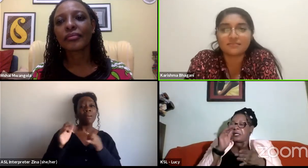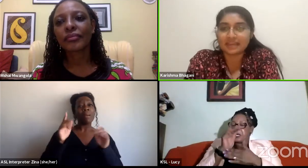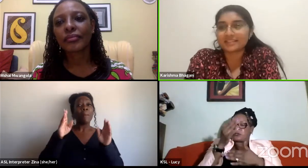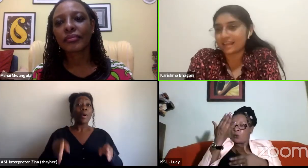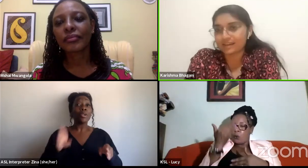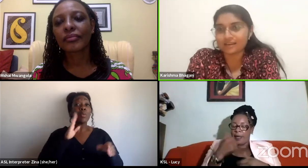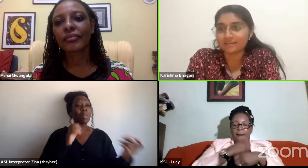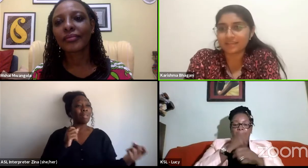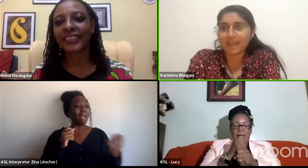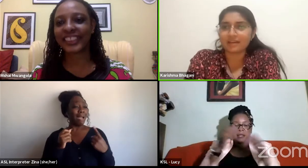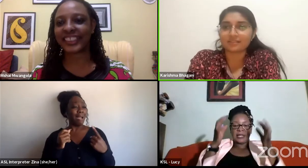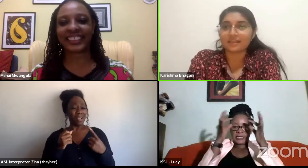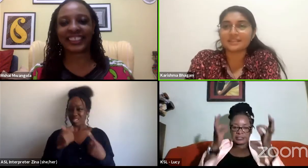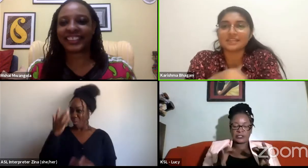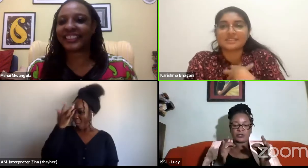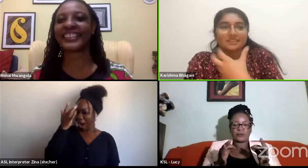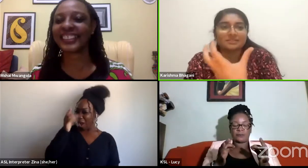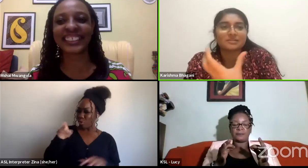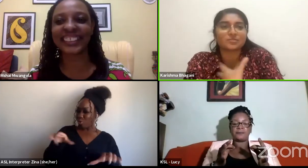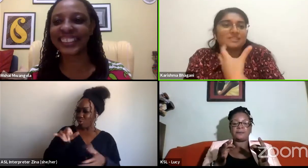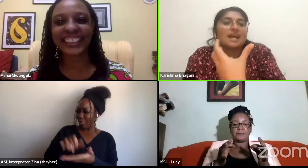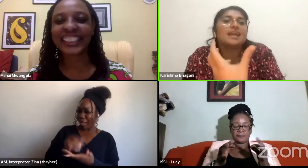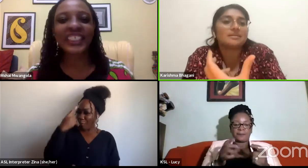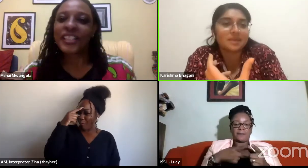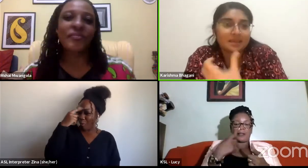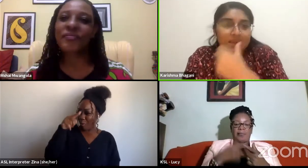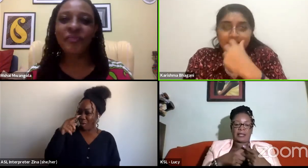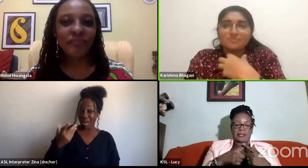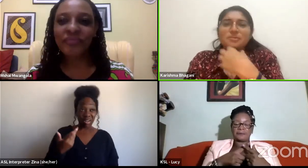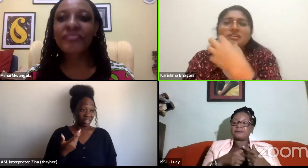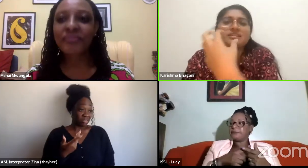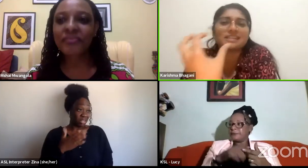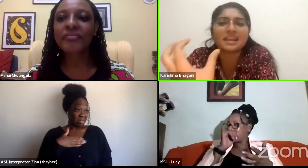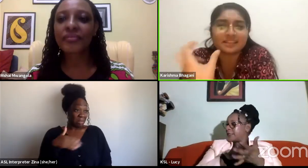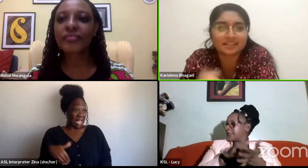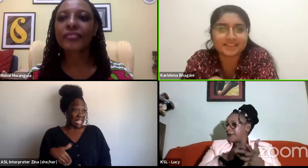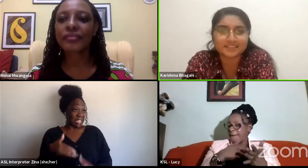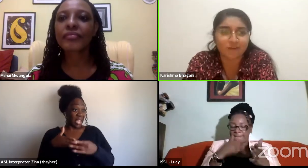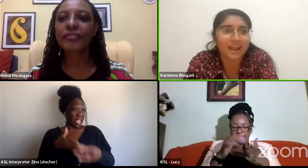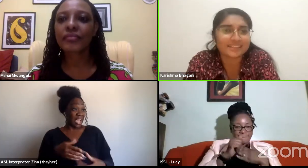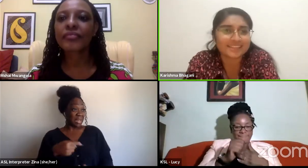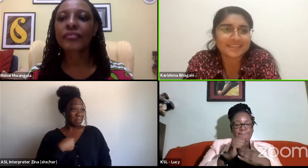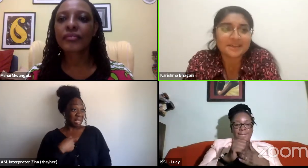It's like yeah, the instinct is what is guiding me. The spirit said that this is right.